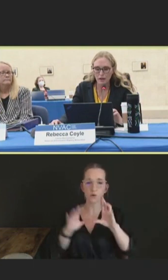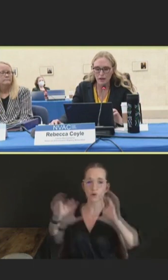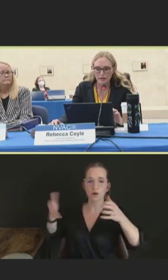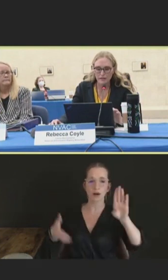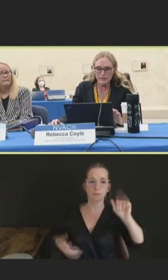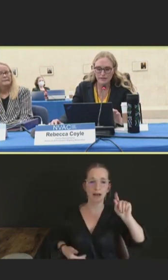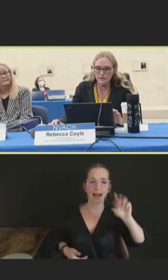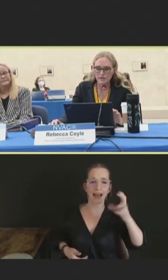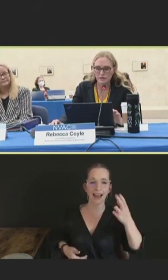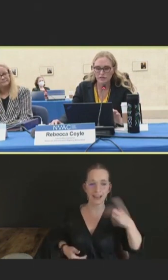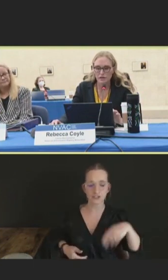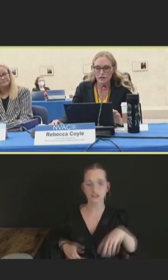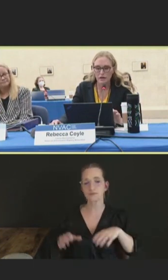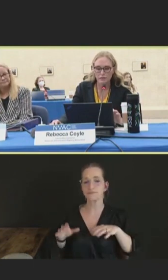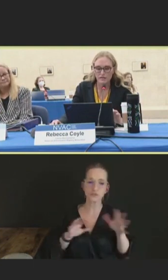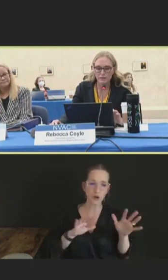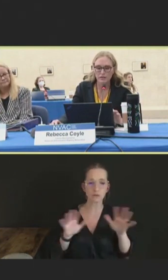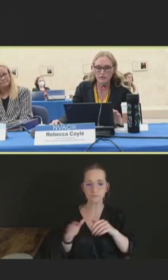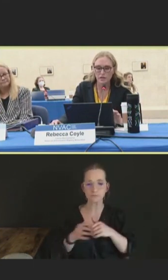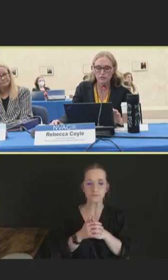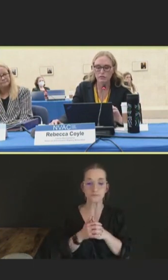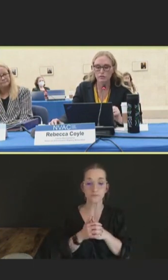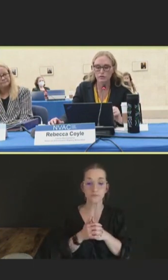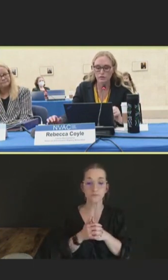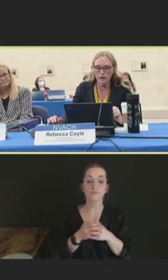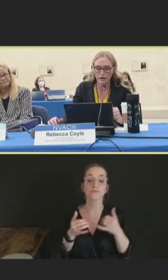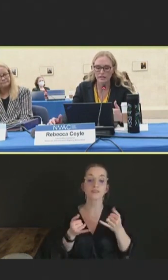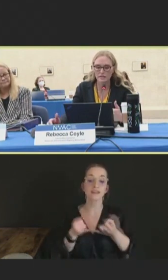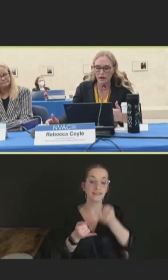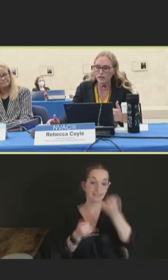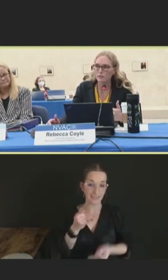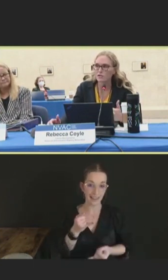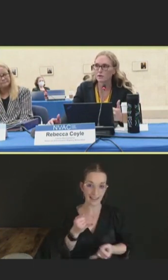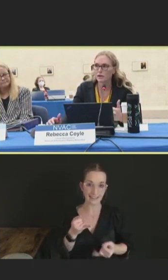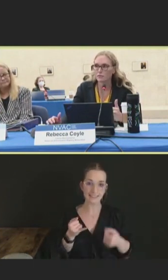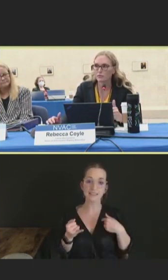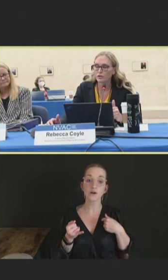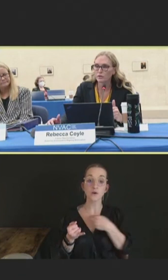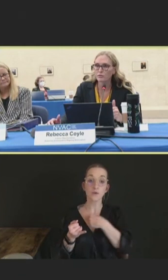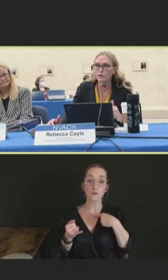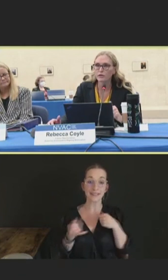And then lastly, I'll just mention, as we continue to expand our measurement and improvement program,